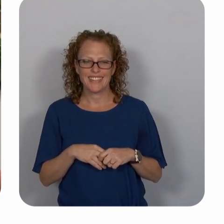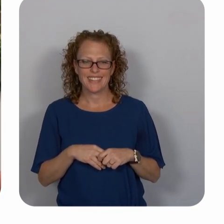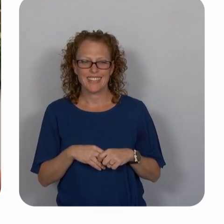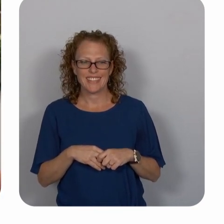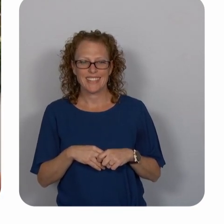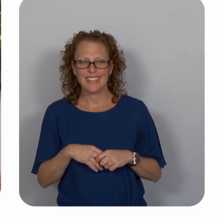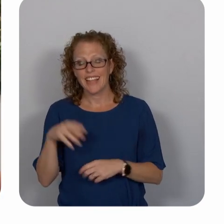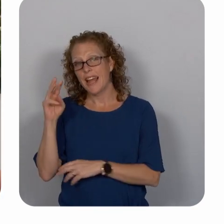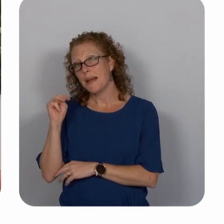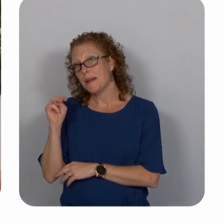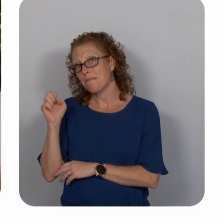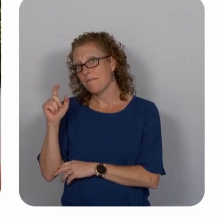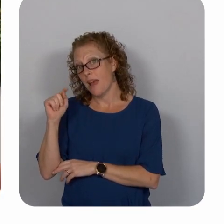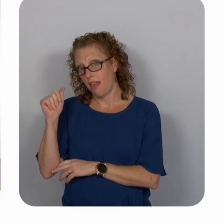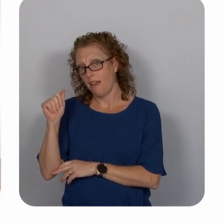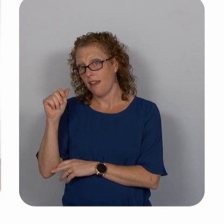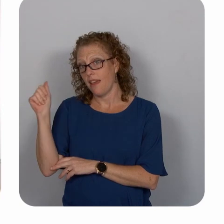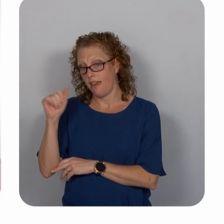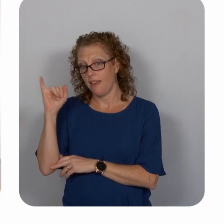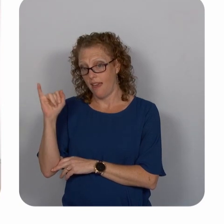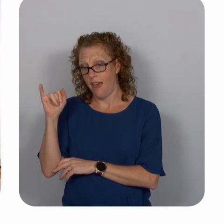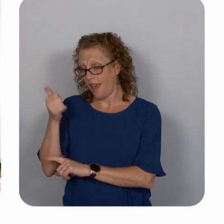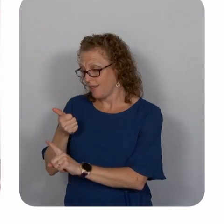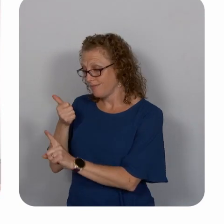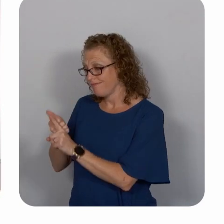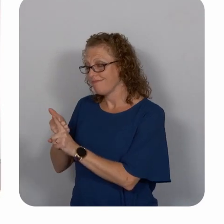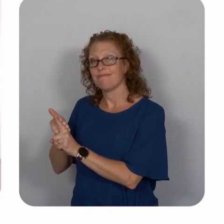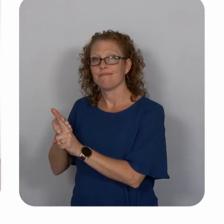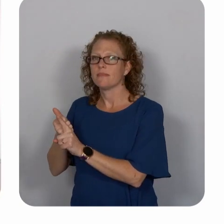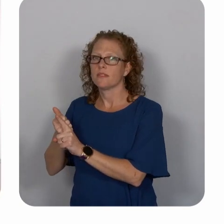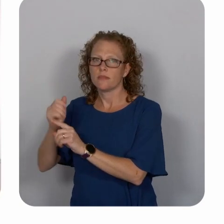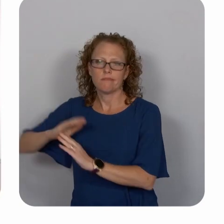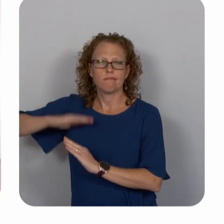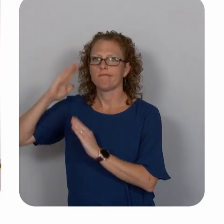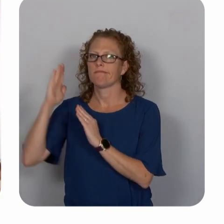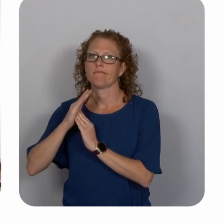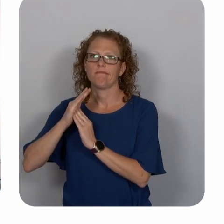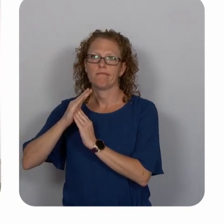Meta AI is our most advanced LLM powered AI assistant.